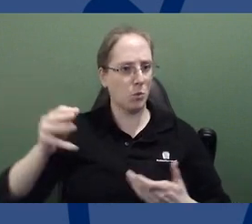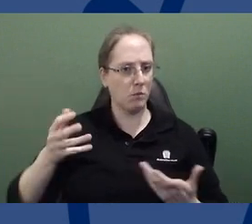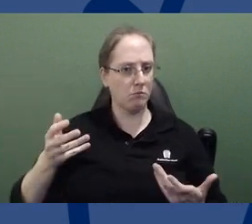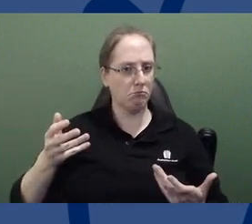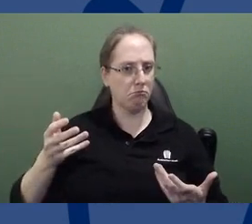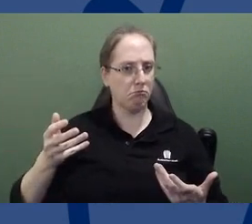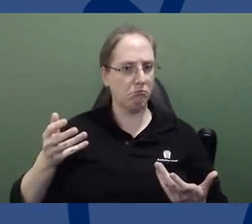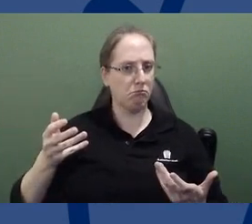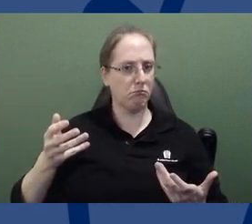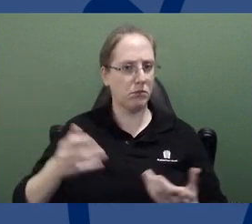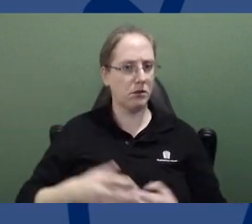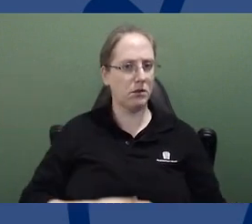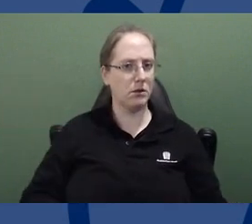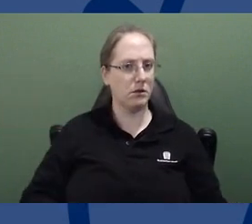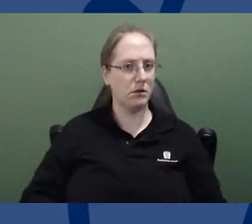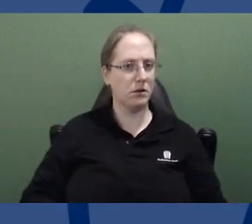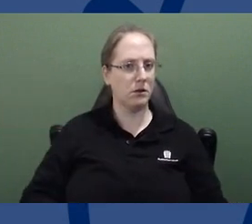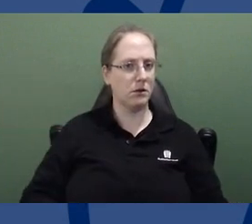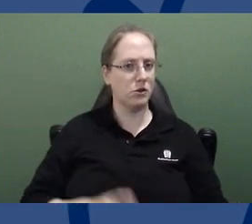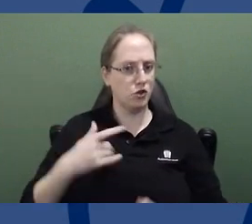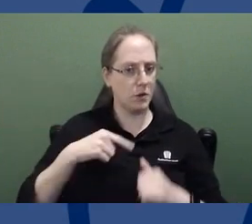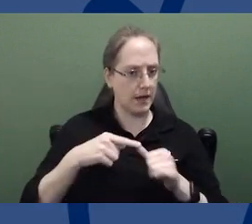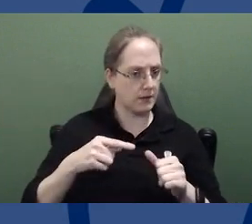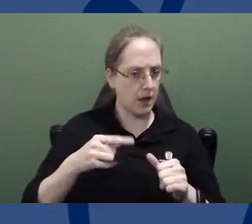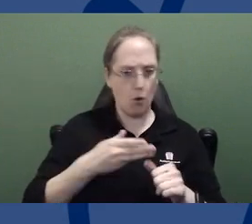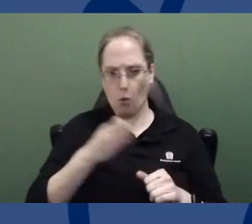I was going to say do you want to answer that or do we want to throw to someone else in the panel?